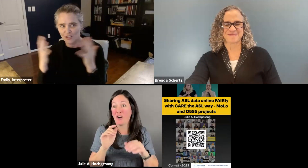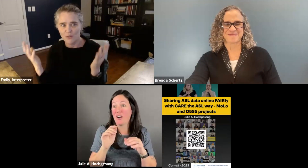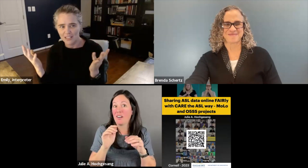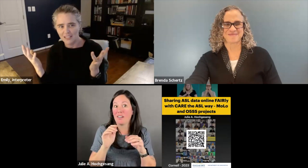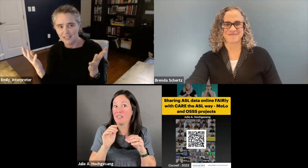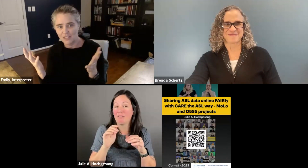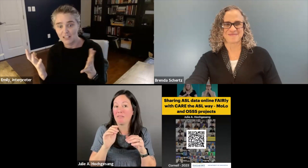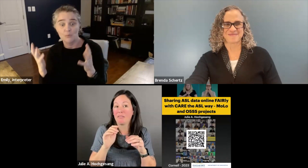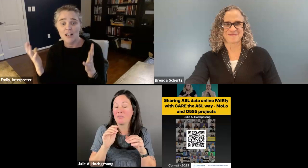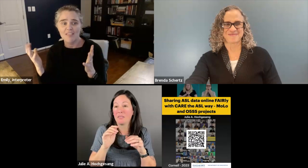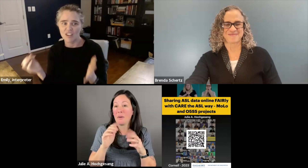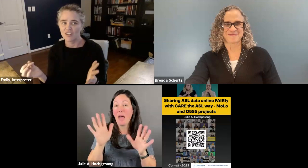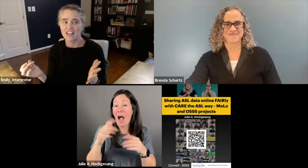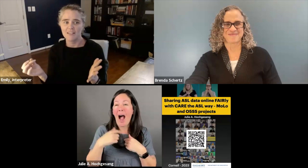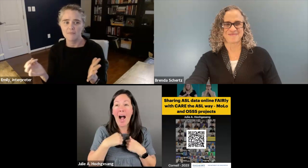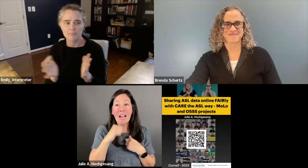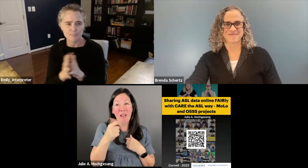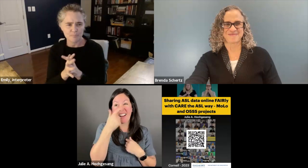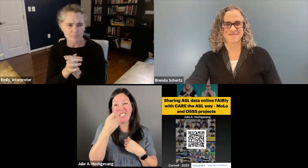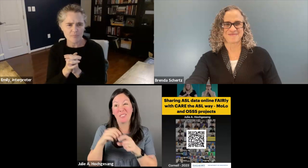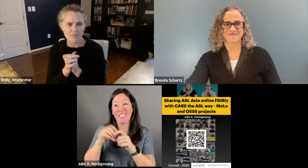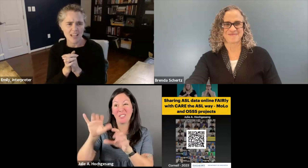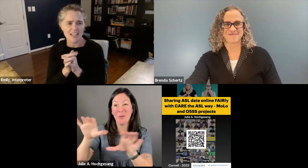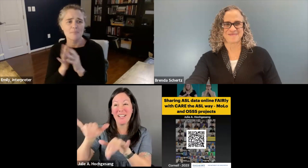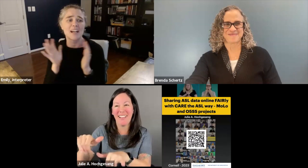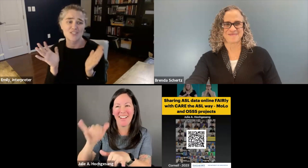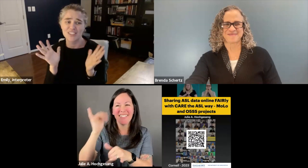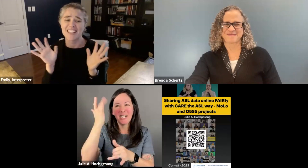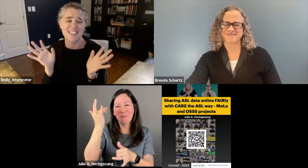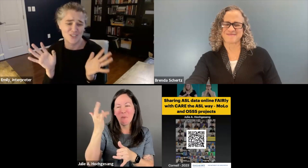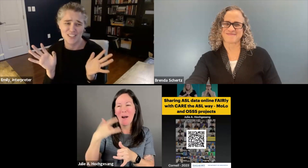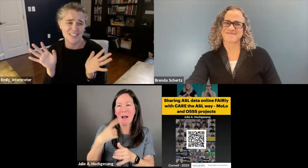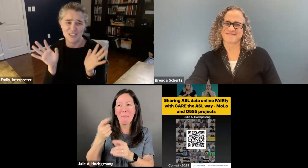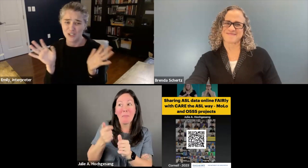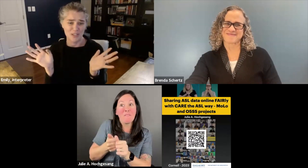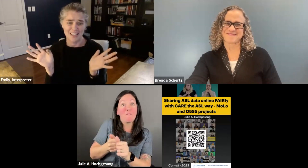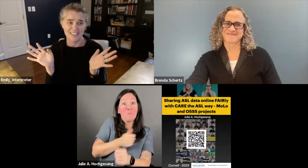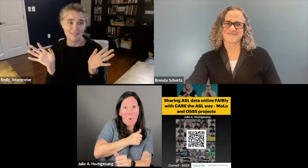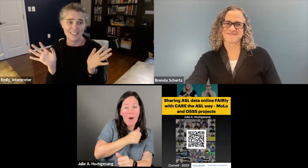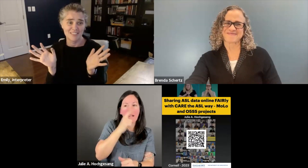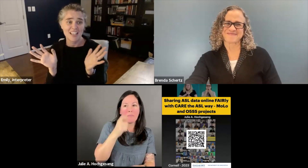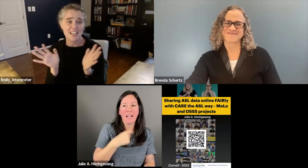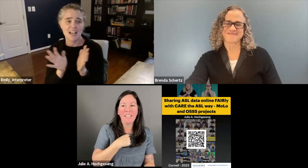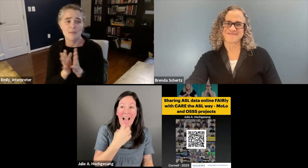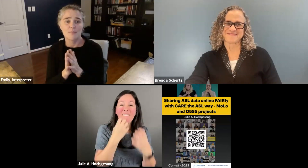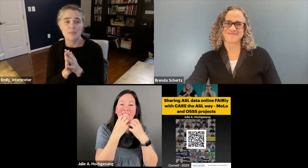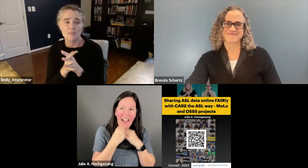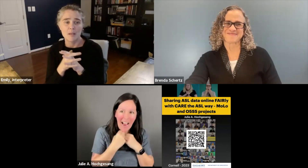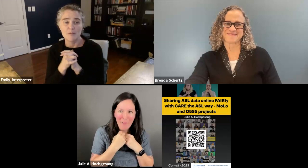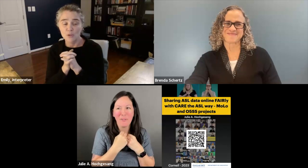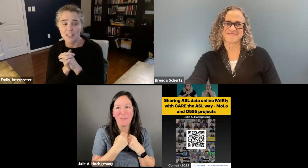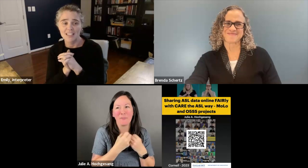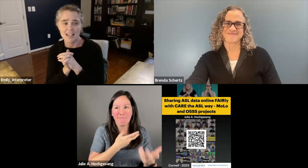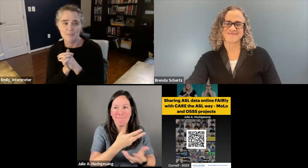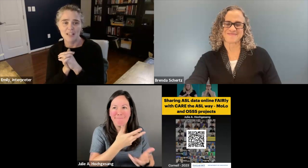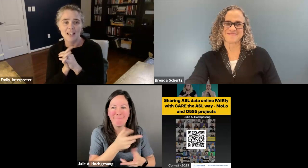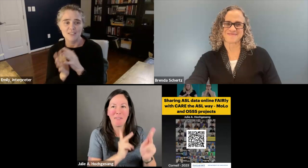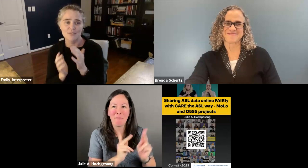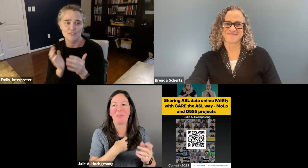quantities of data we're not there yet and I'm natur not interested in doing it I'm I'm avoiding that because of the